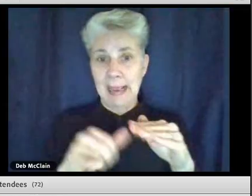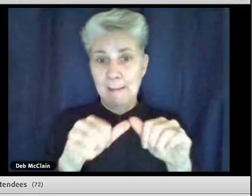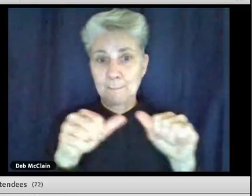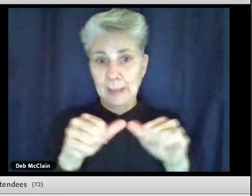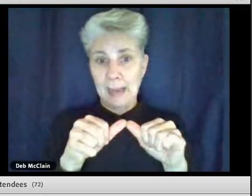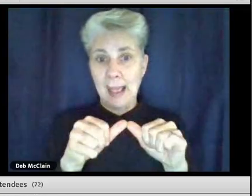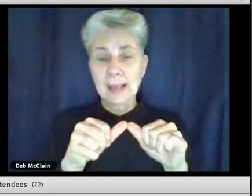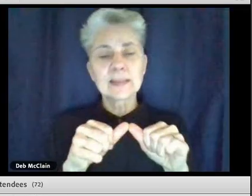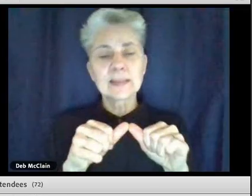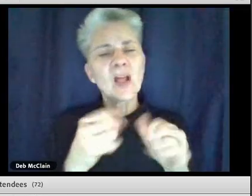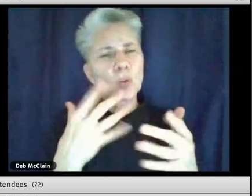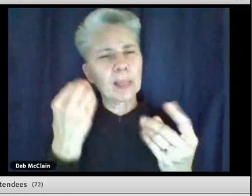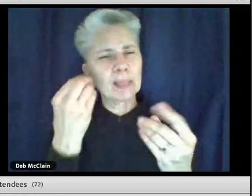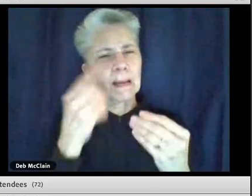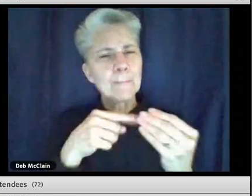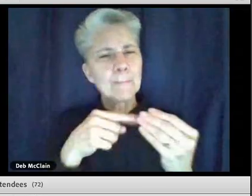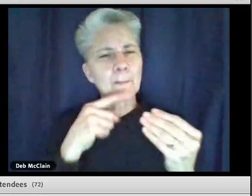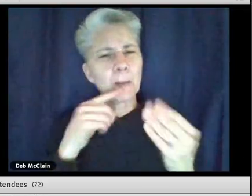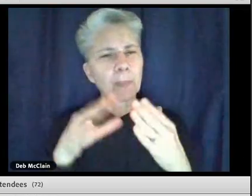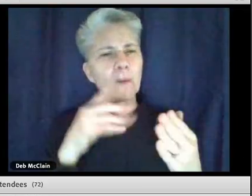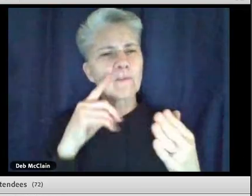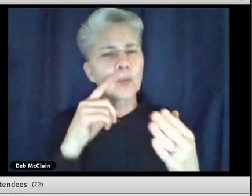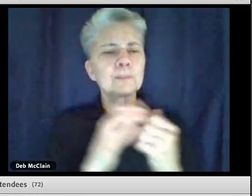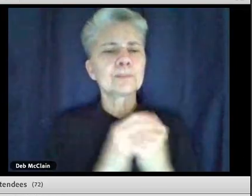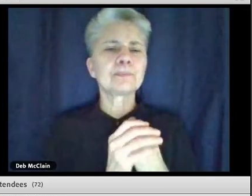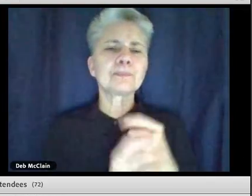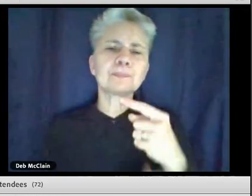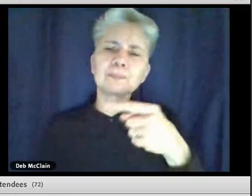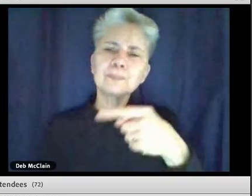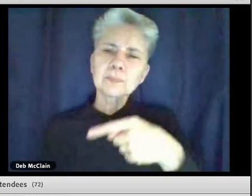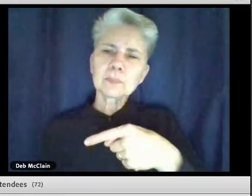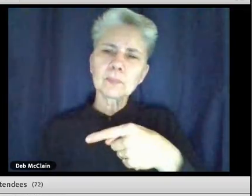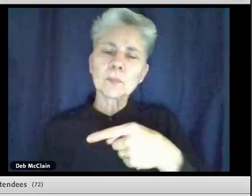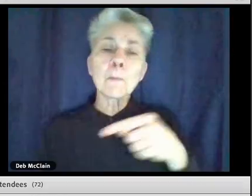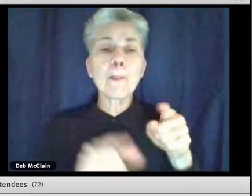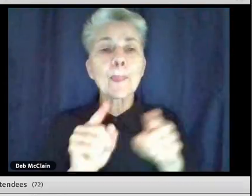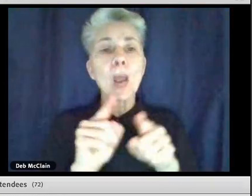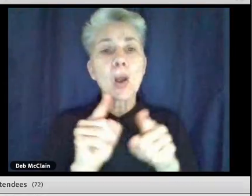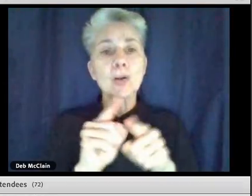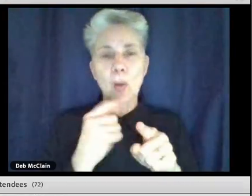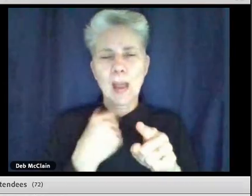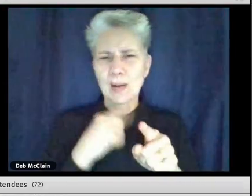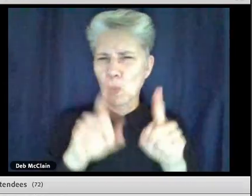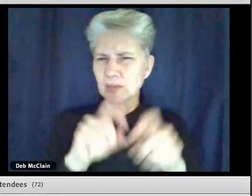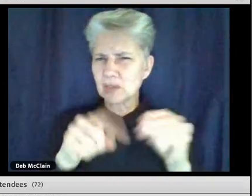things that you want to think about being prepared for. Also, you know, I had some questions about food.